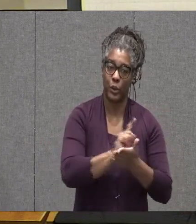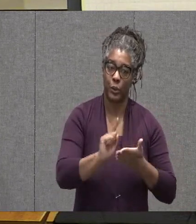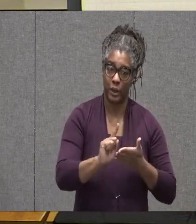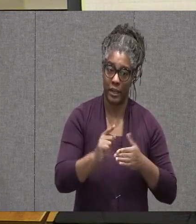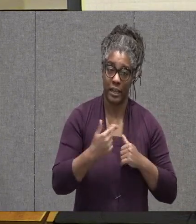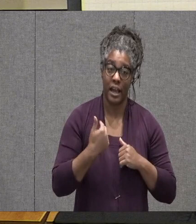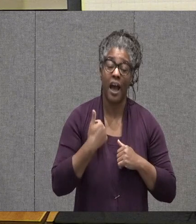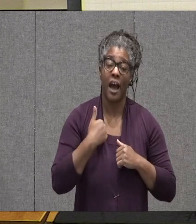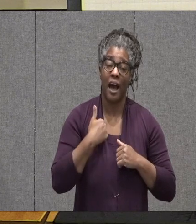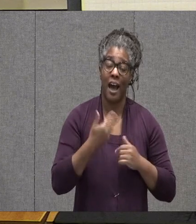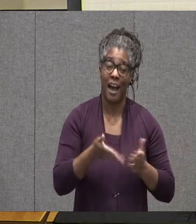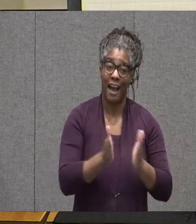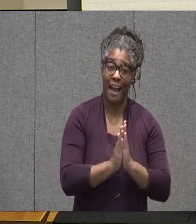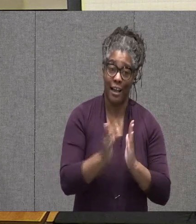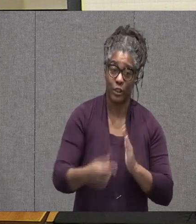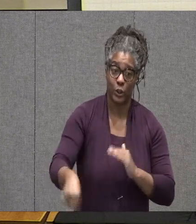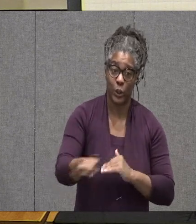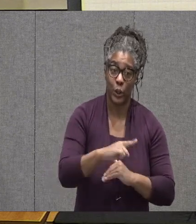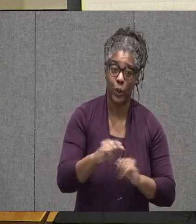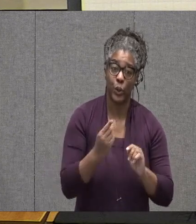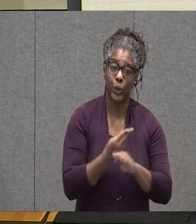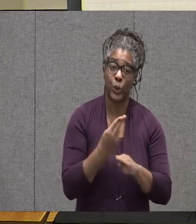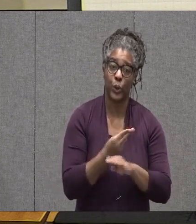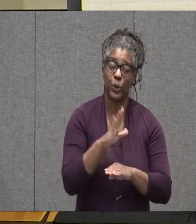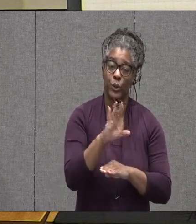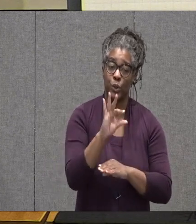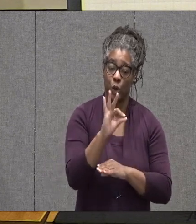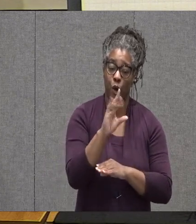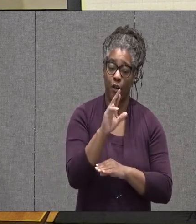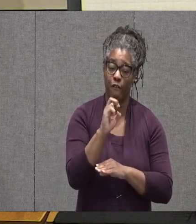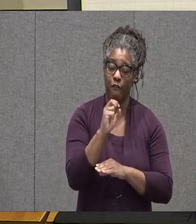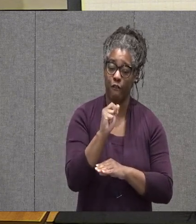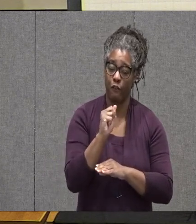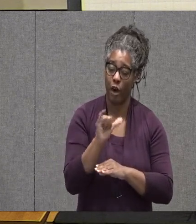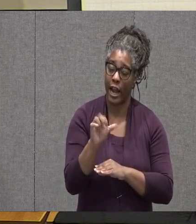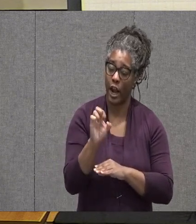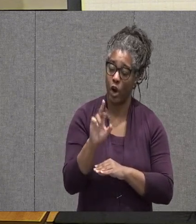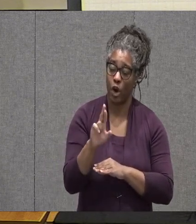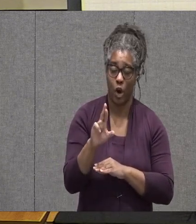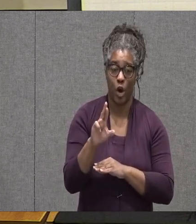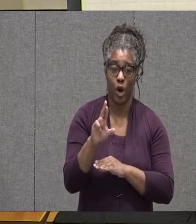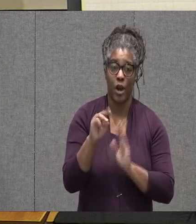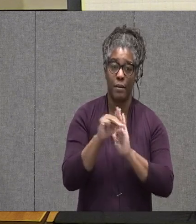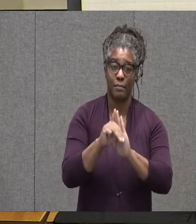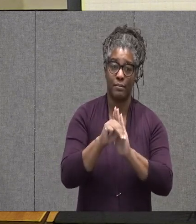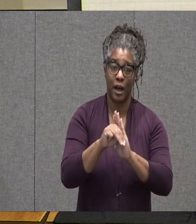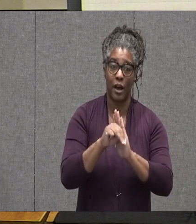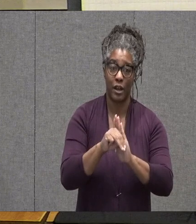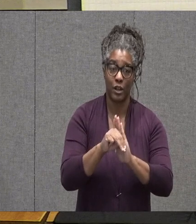to start making a list of some of those goods and services that your family uses.